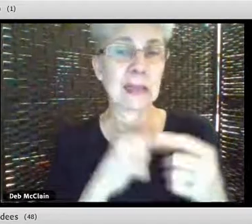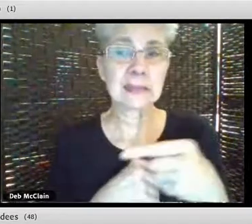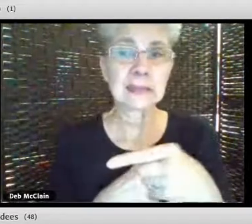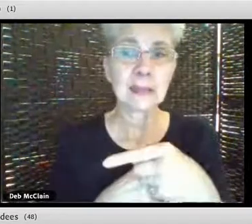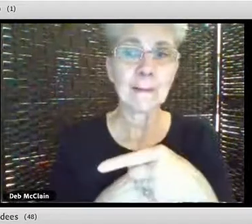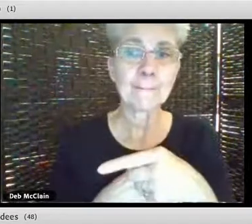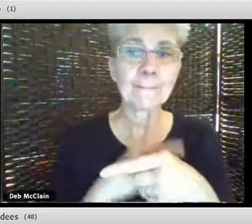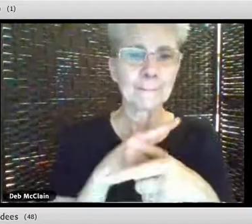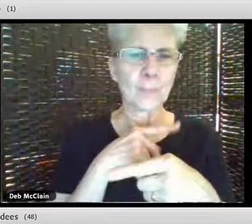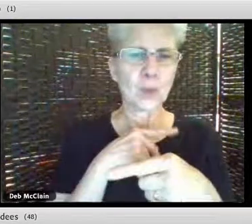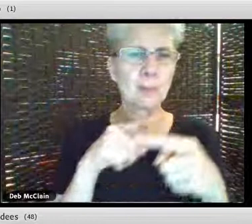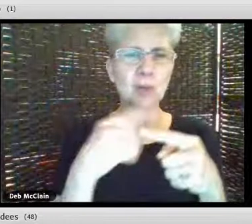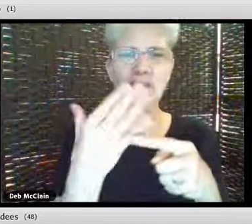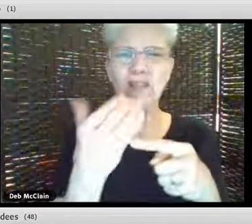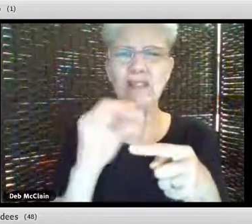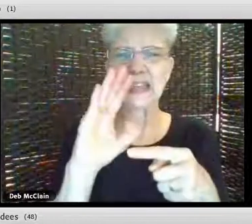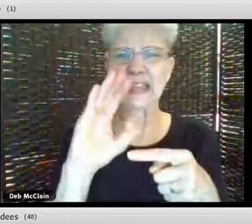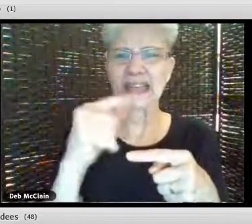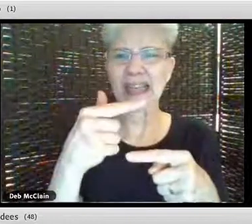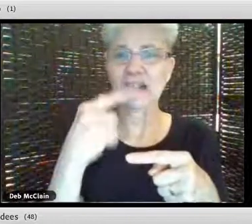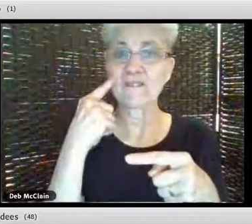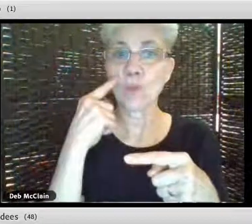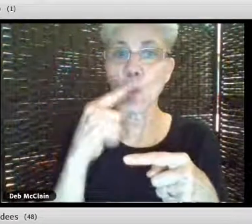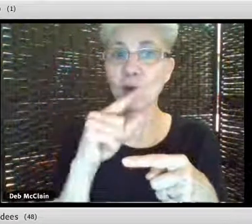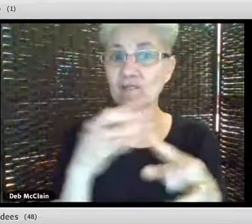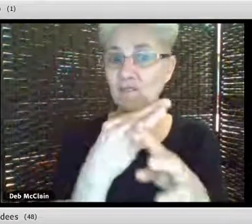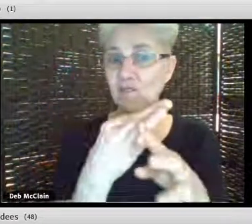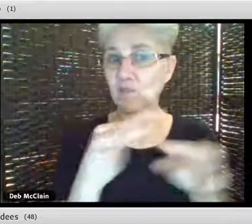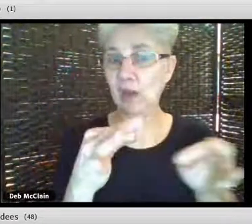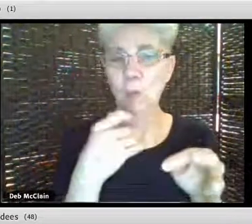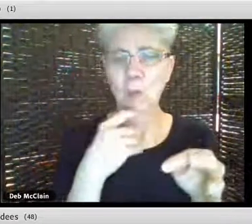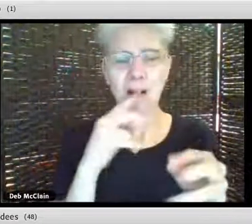but you get 15 gigabytes for free, and when I looked at it,